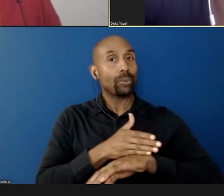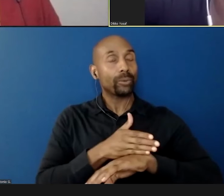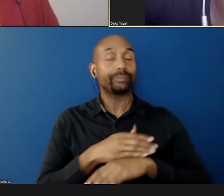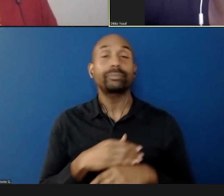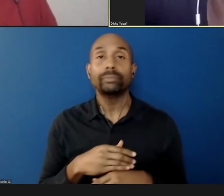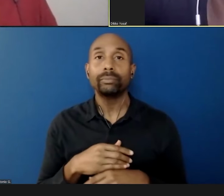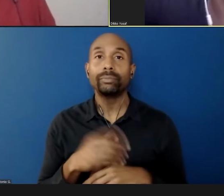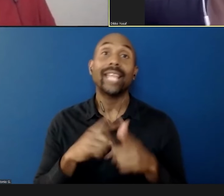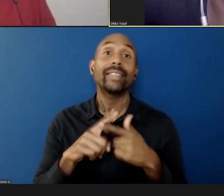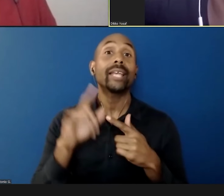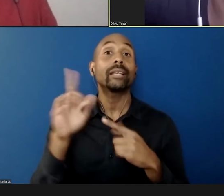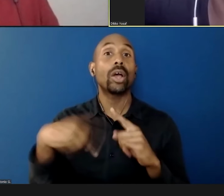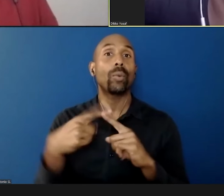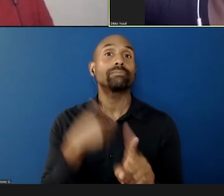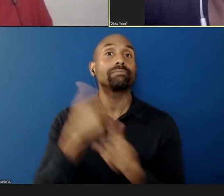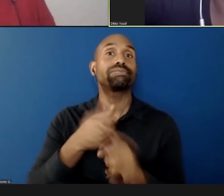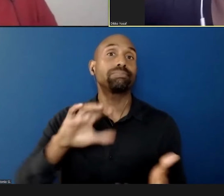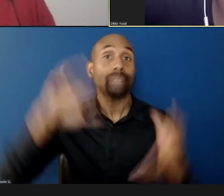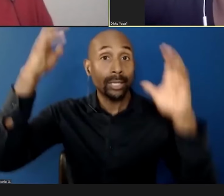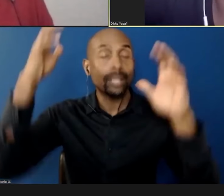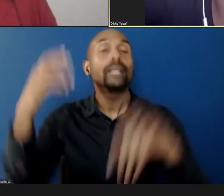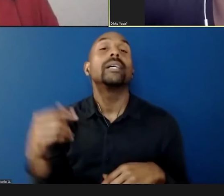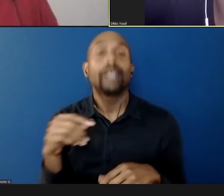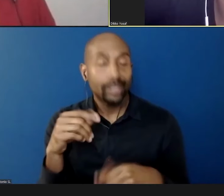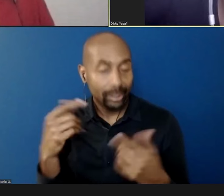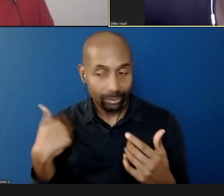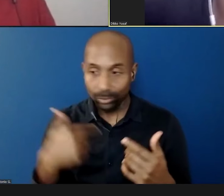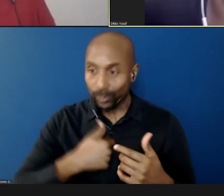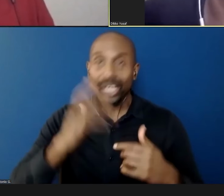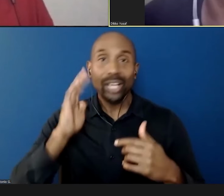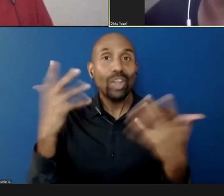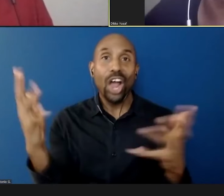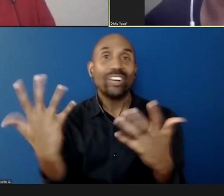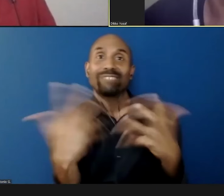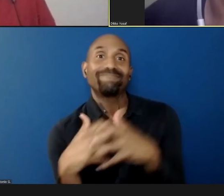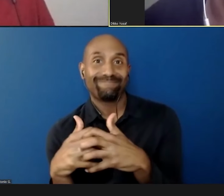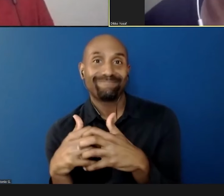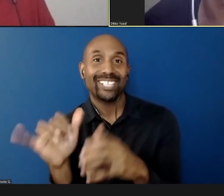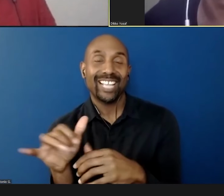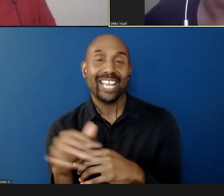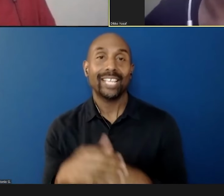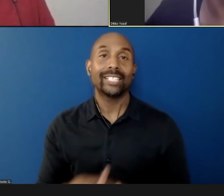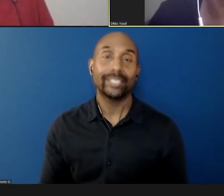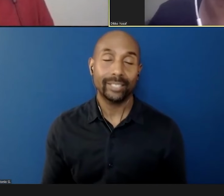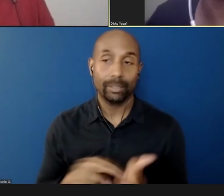wheelchair is still up 20 stories, so just leave the wheelchair. When next are they going